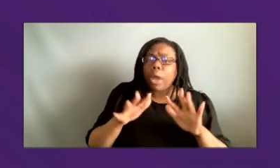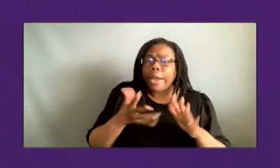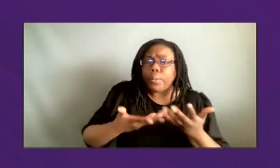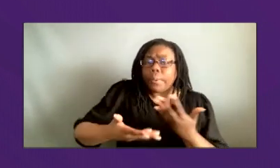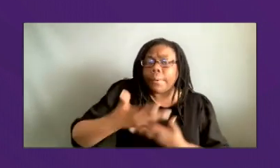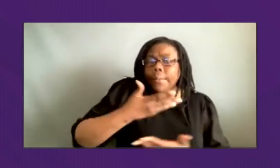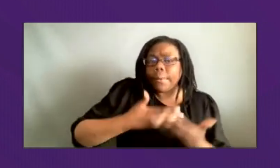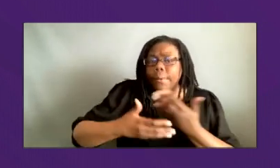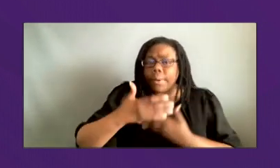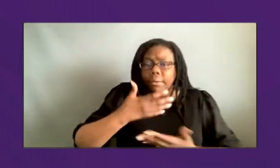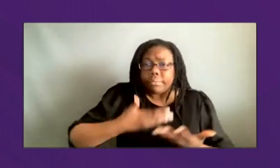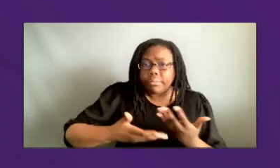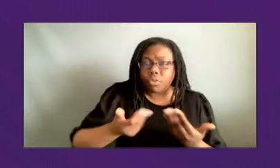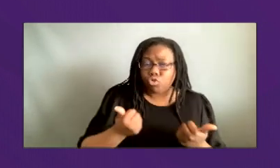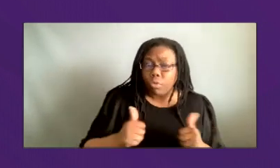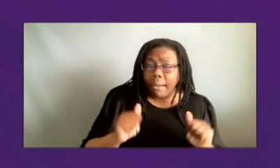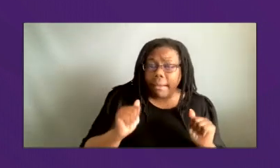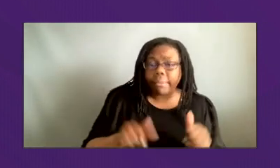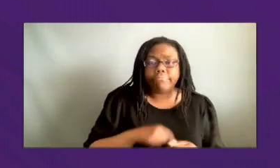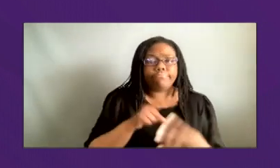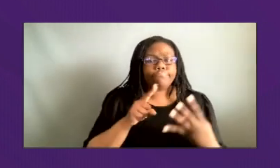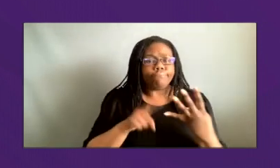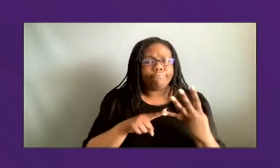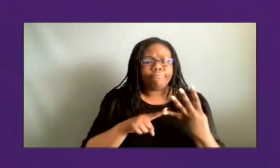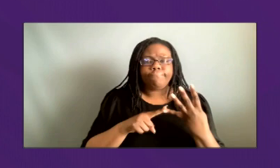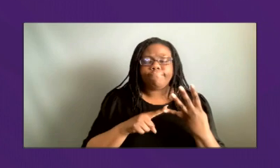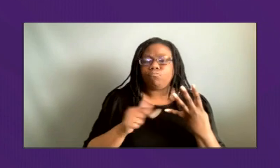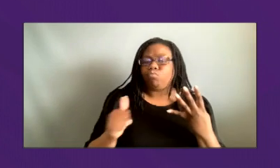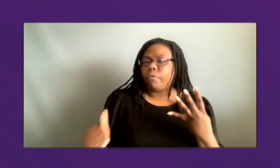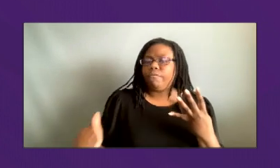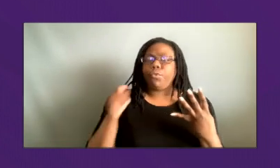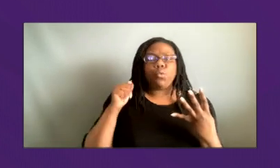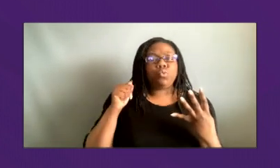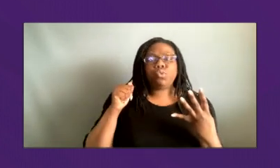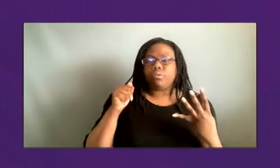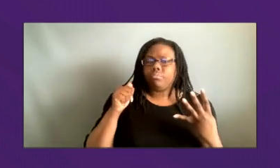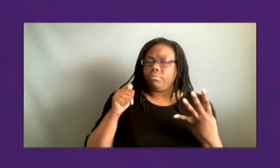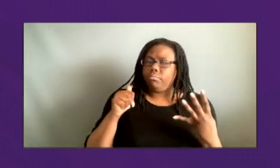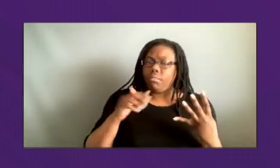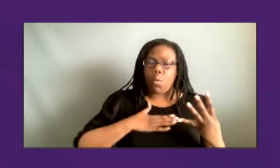So I wonder if you see another option in these. There's always maybe a 5th other option. But